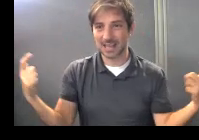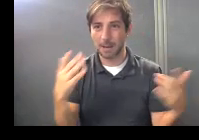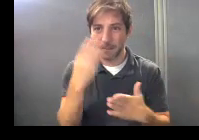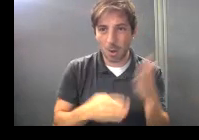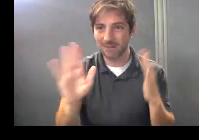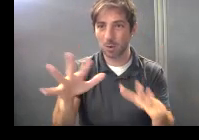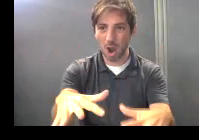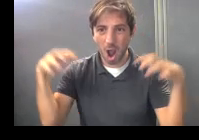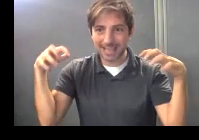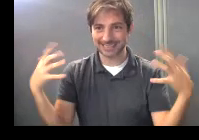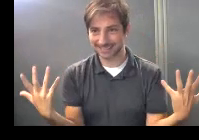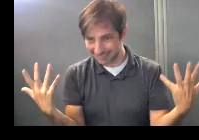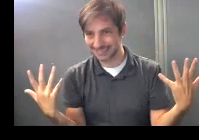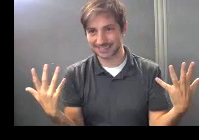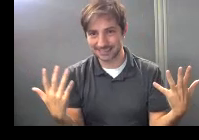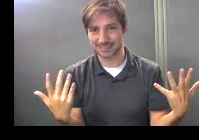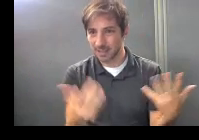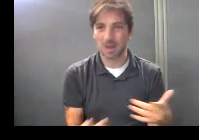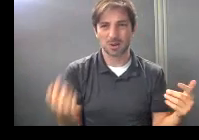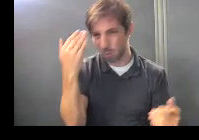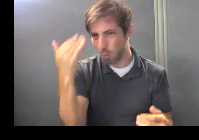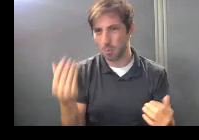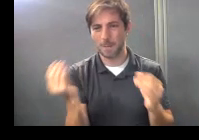THAT OLDER ADULTS HAVE MORE TIME. THEY ARE RETIRED.